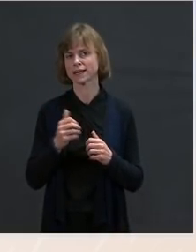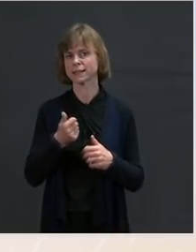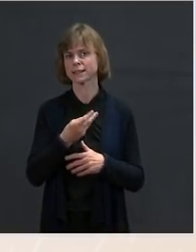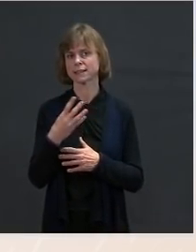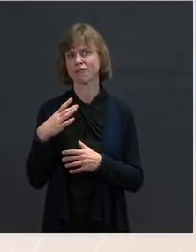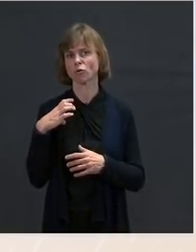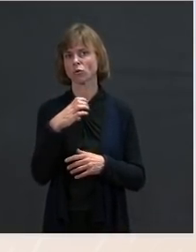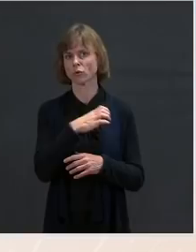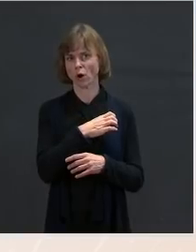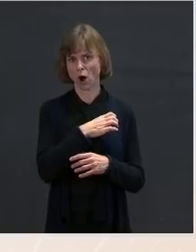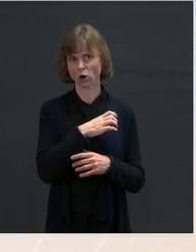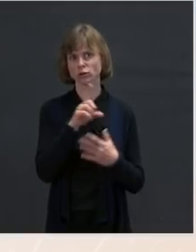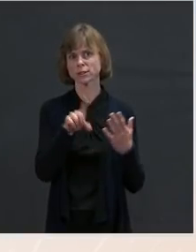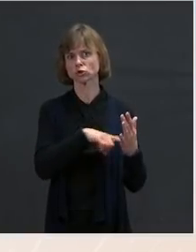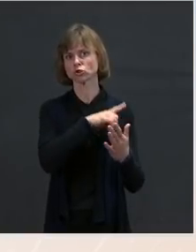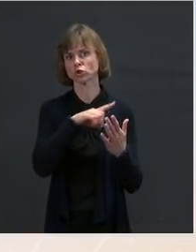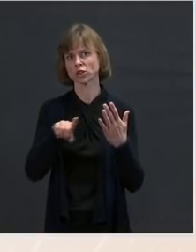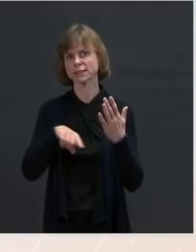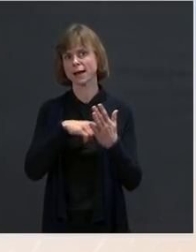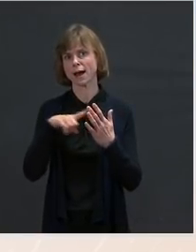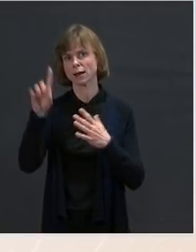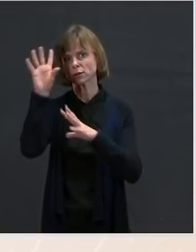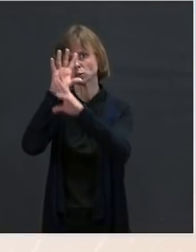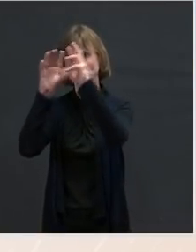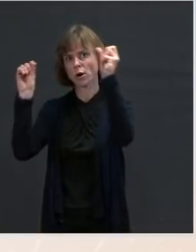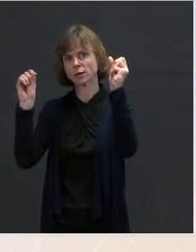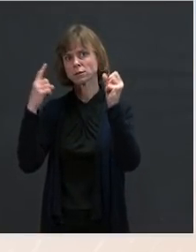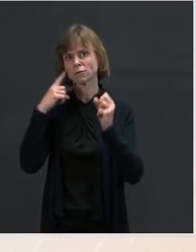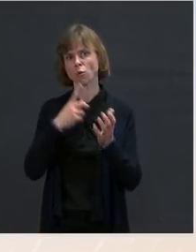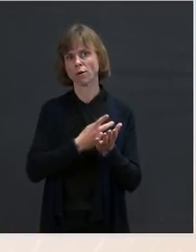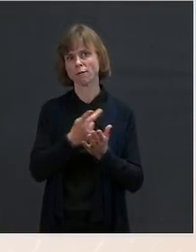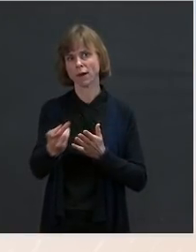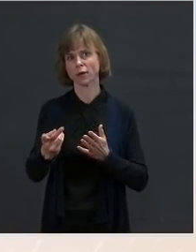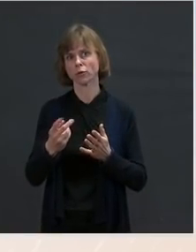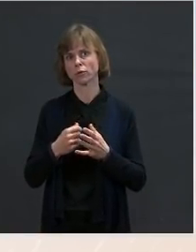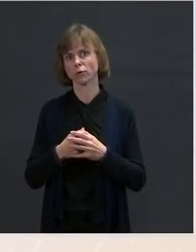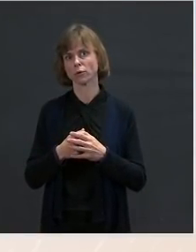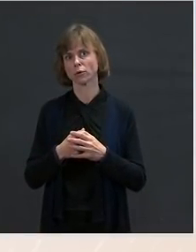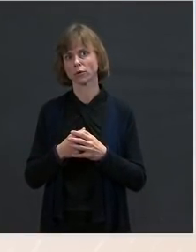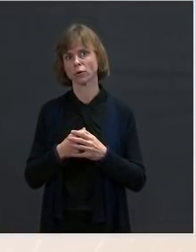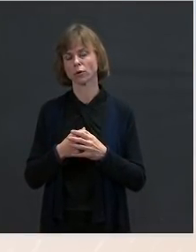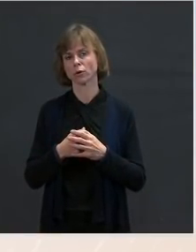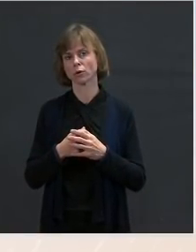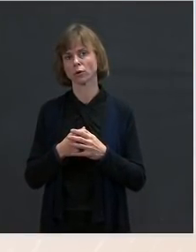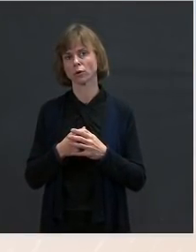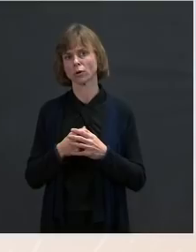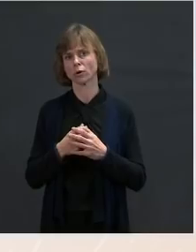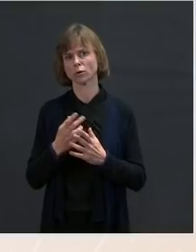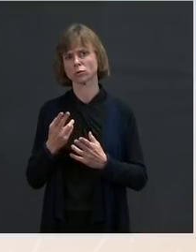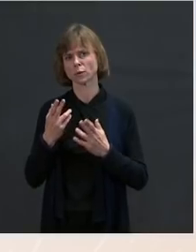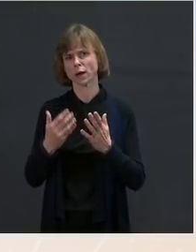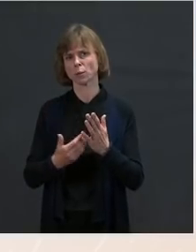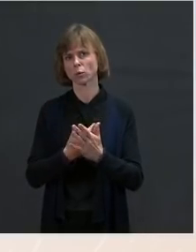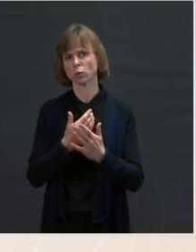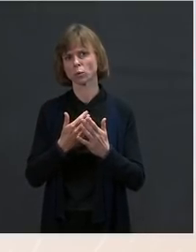criticized the administration for a failure to name new targets for sanctions